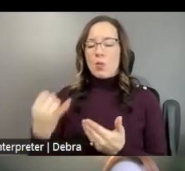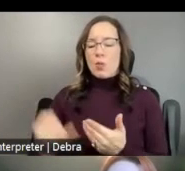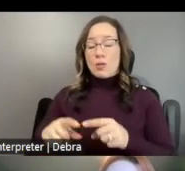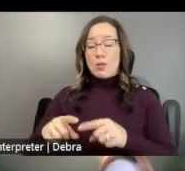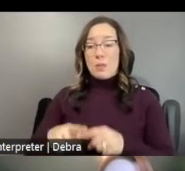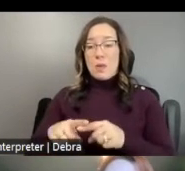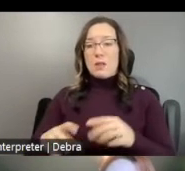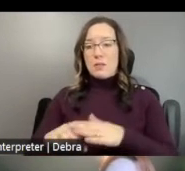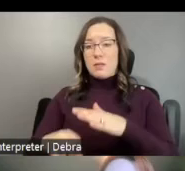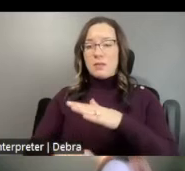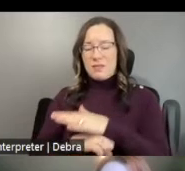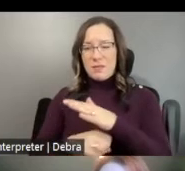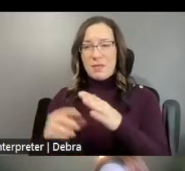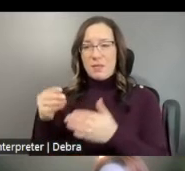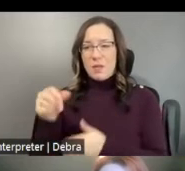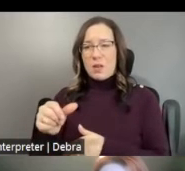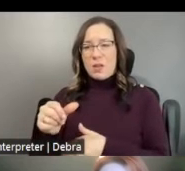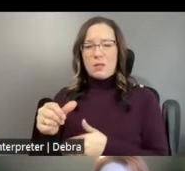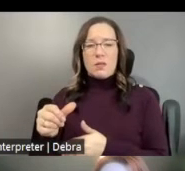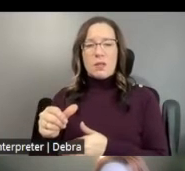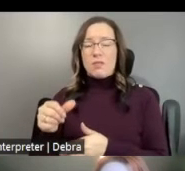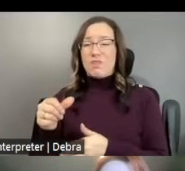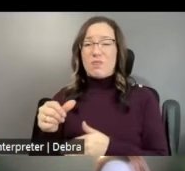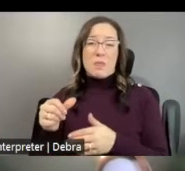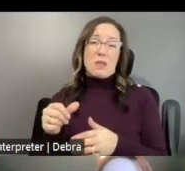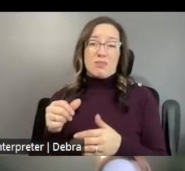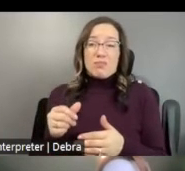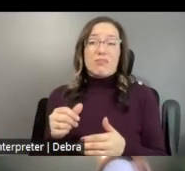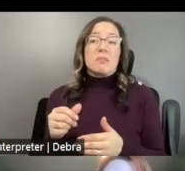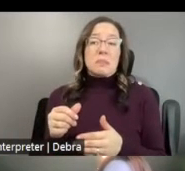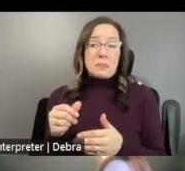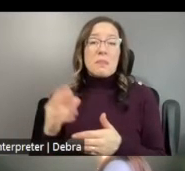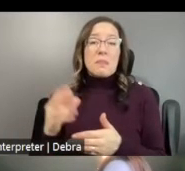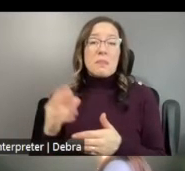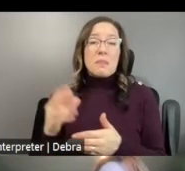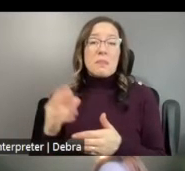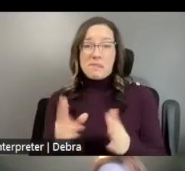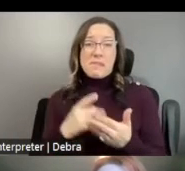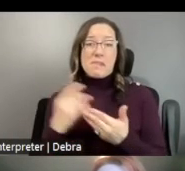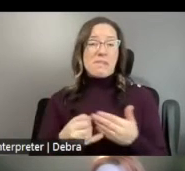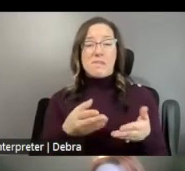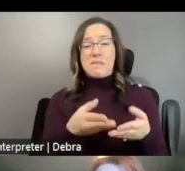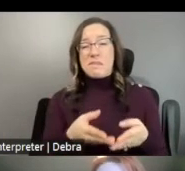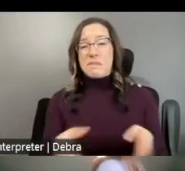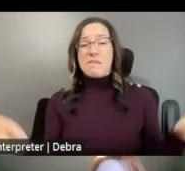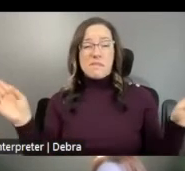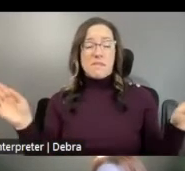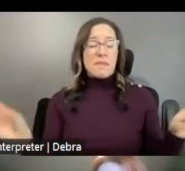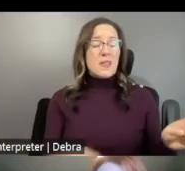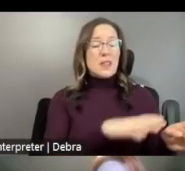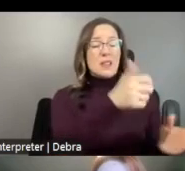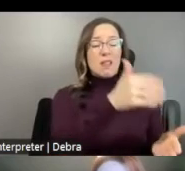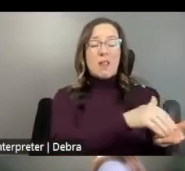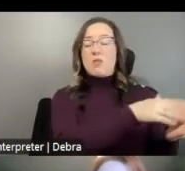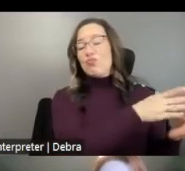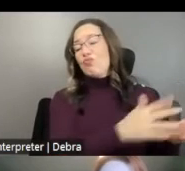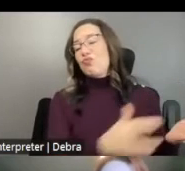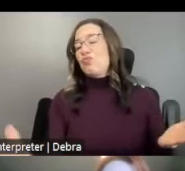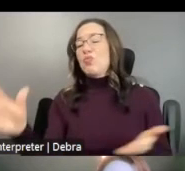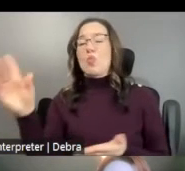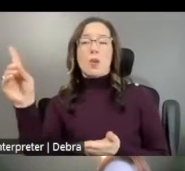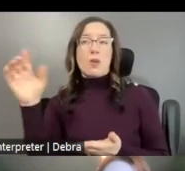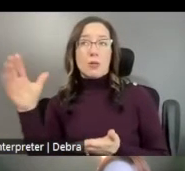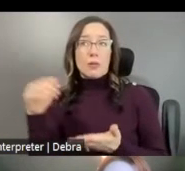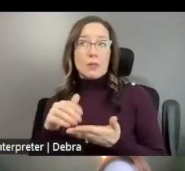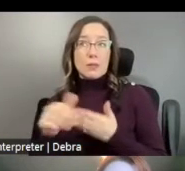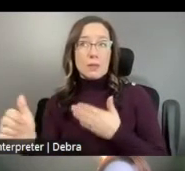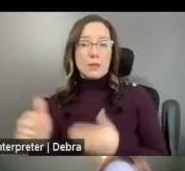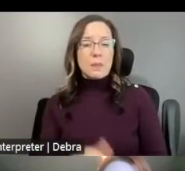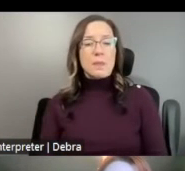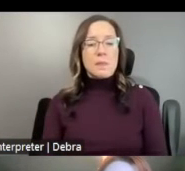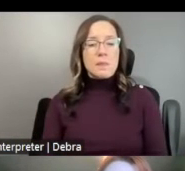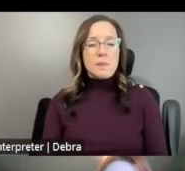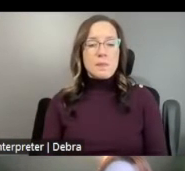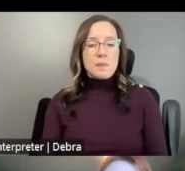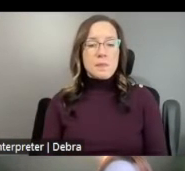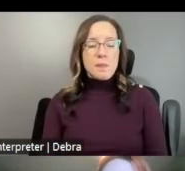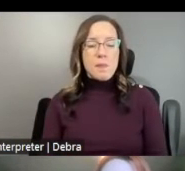SUPPORTS ARTISTICALLY EXCELLENT PROJECTS AND GRANT REQUESTS CAN RANGE FROM $10,000 TO $100,000. GAP